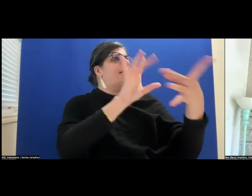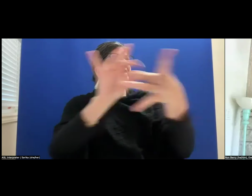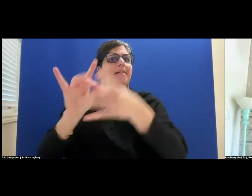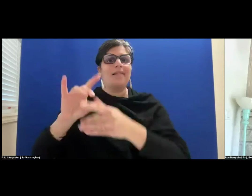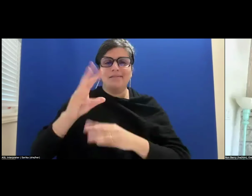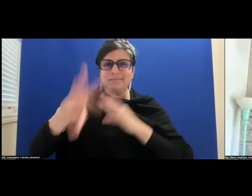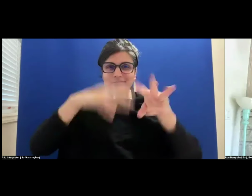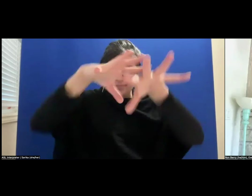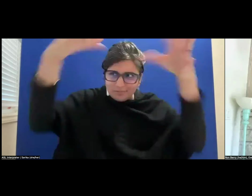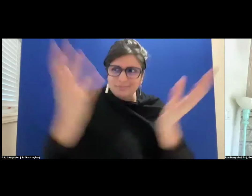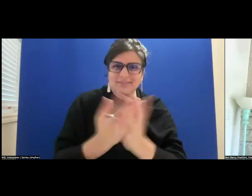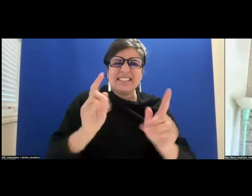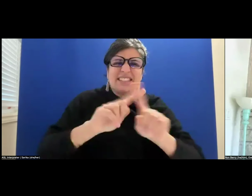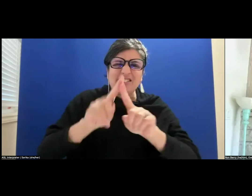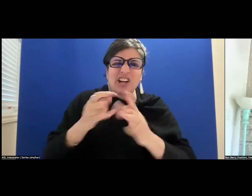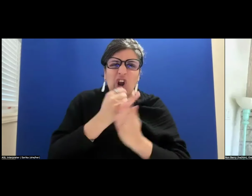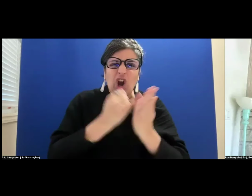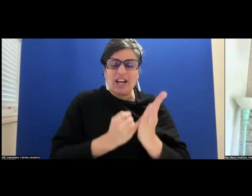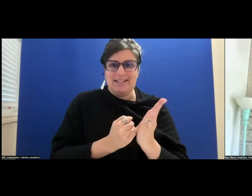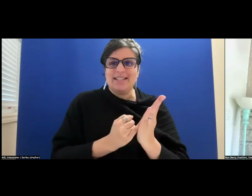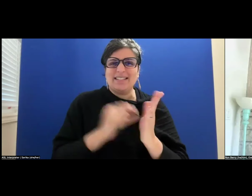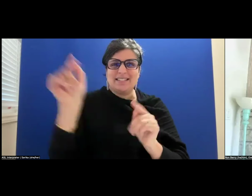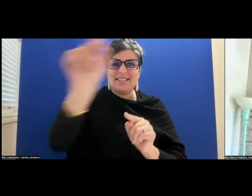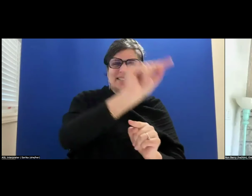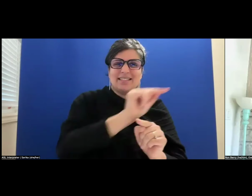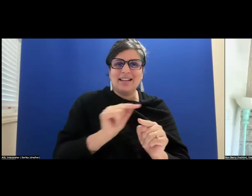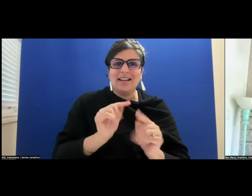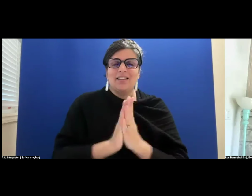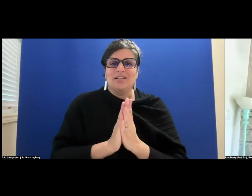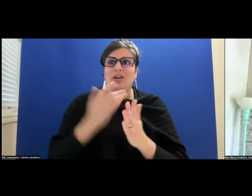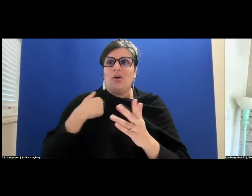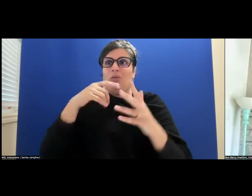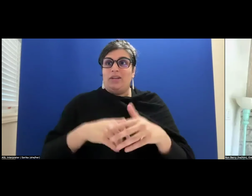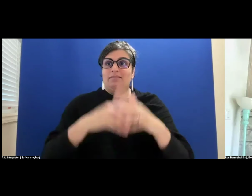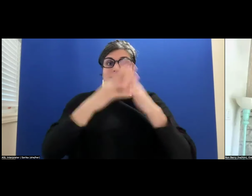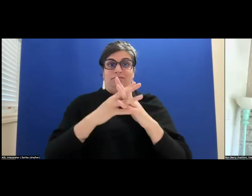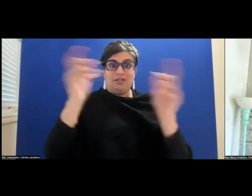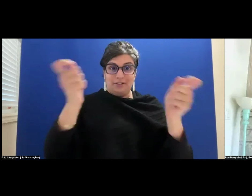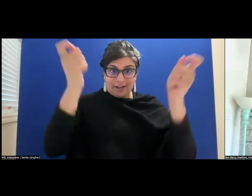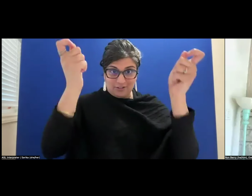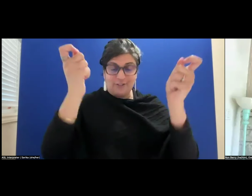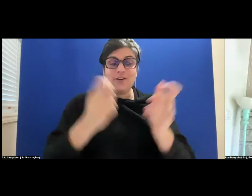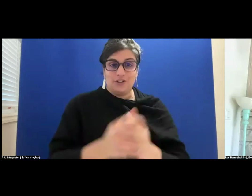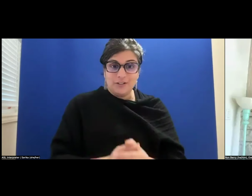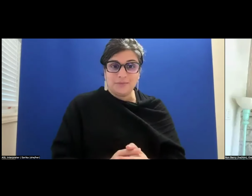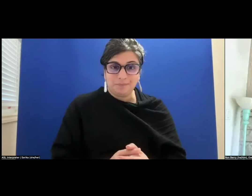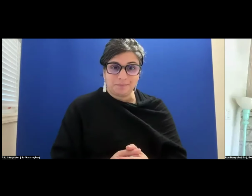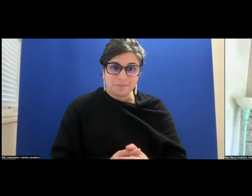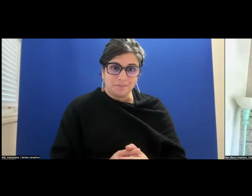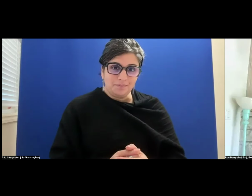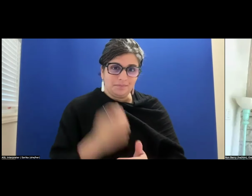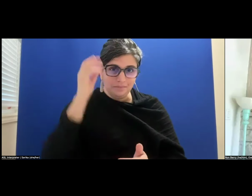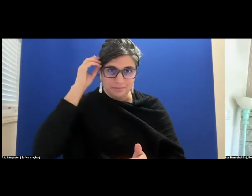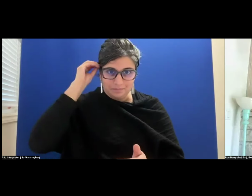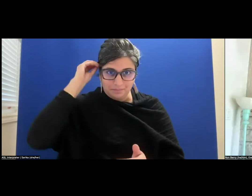And so we, we started this festival, we had,